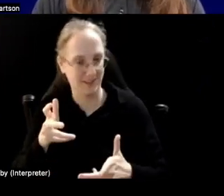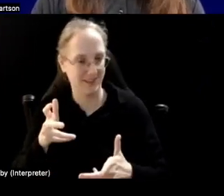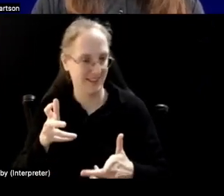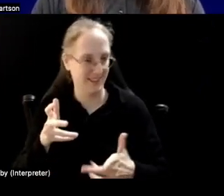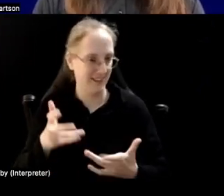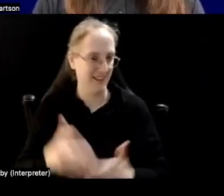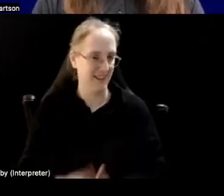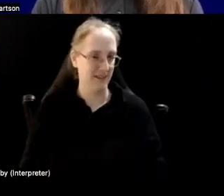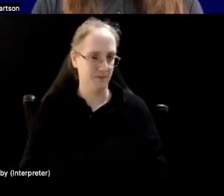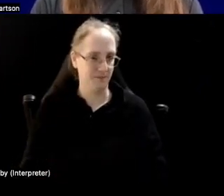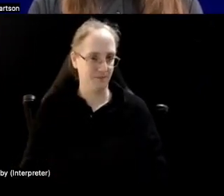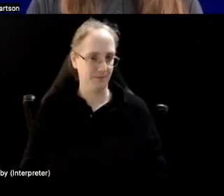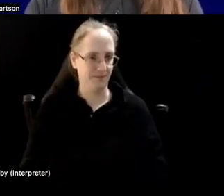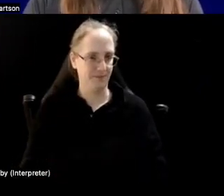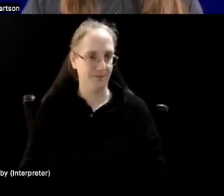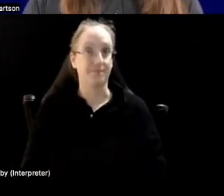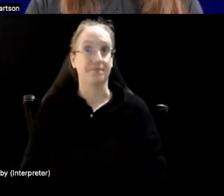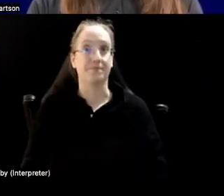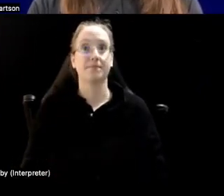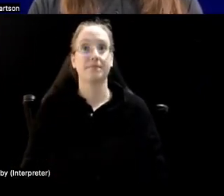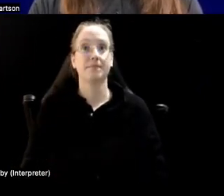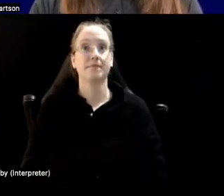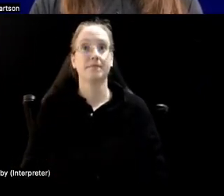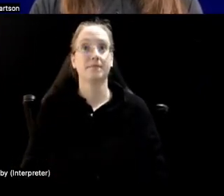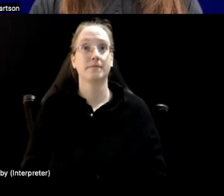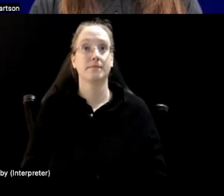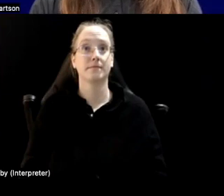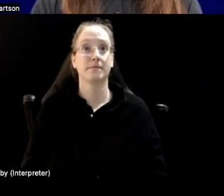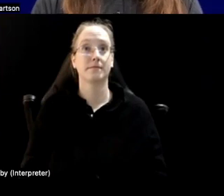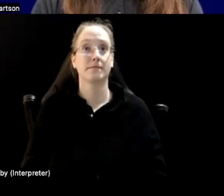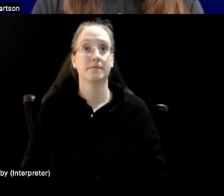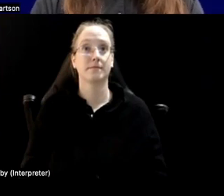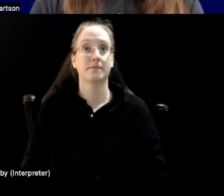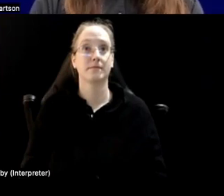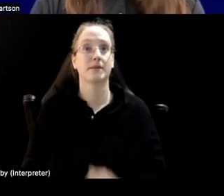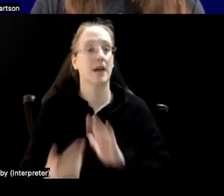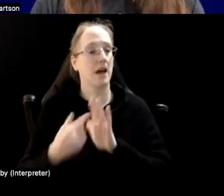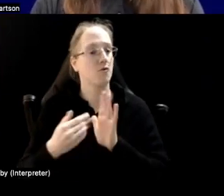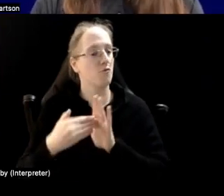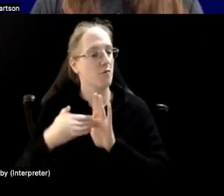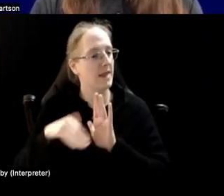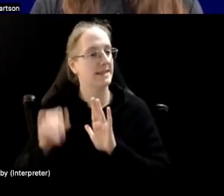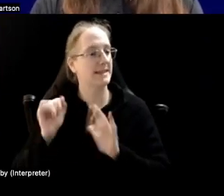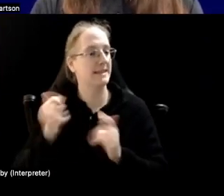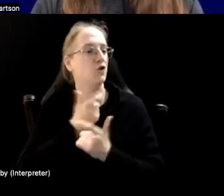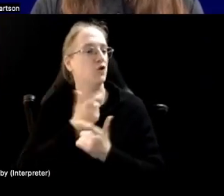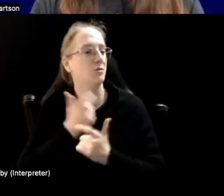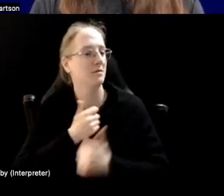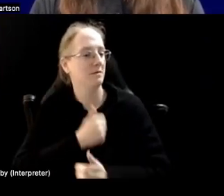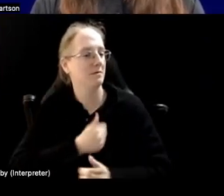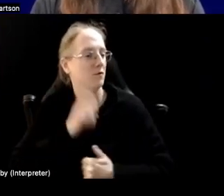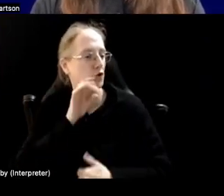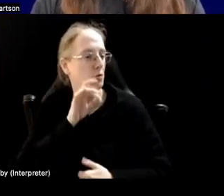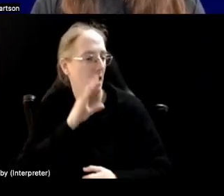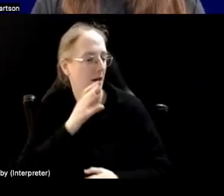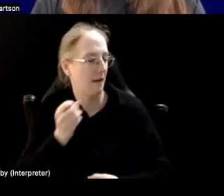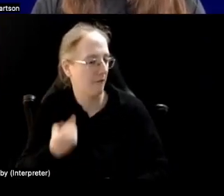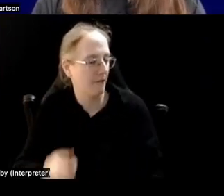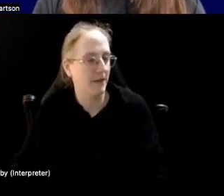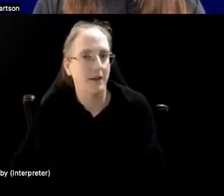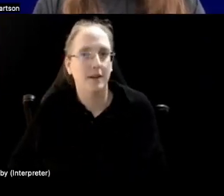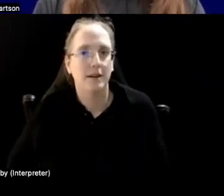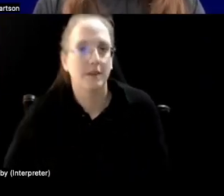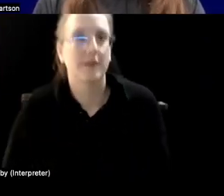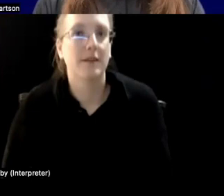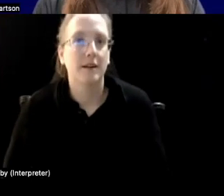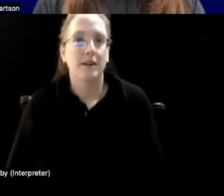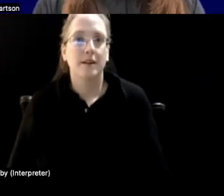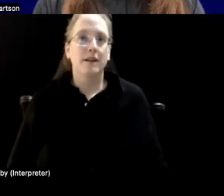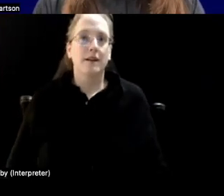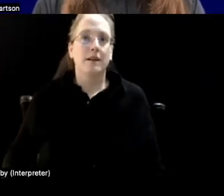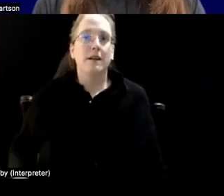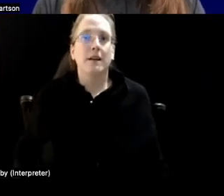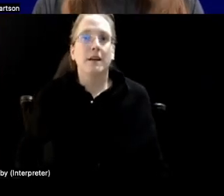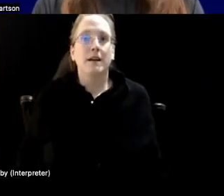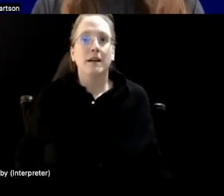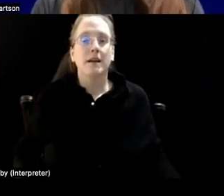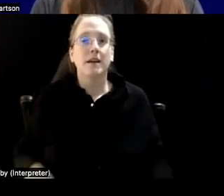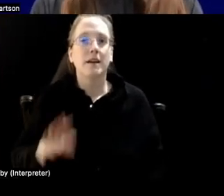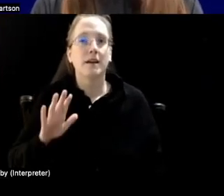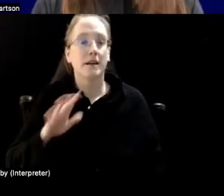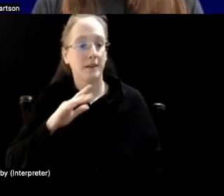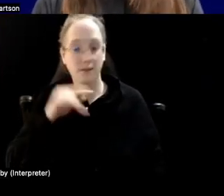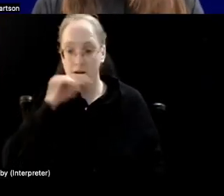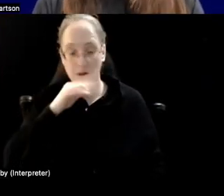I'm reflecting back the humour that he responds with. The little boy is fascinated with iPads